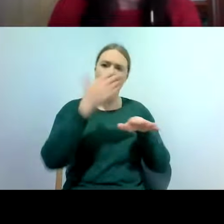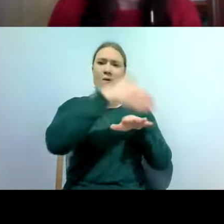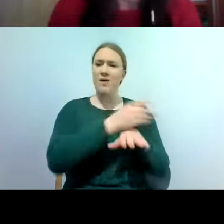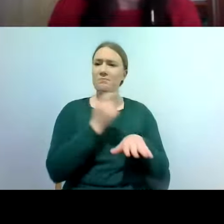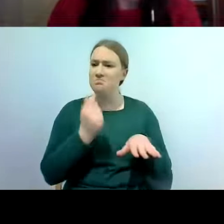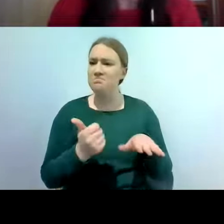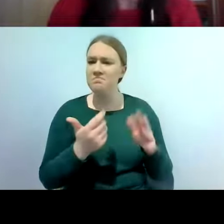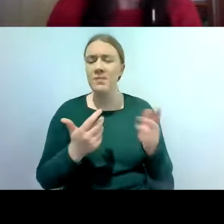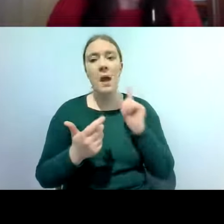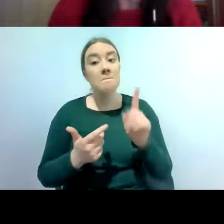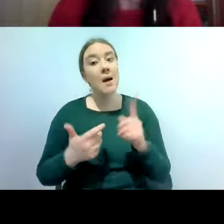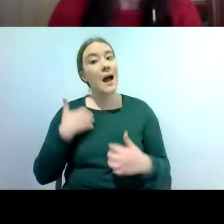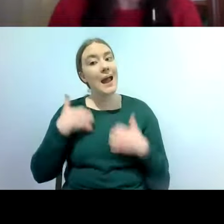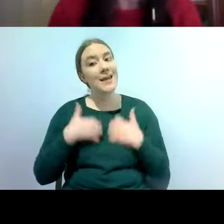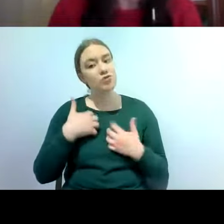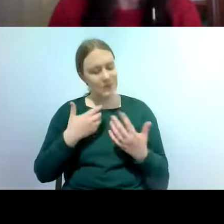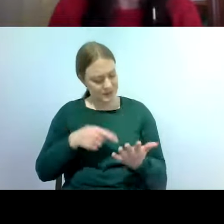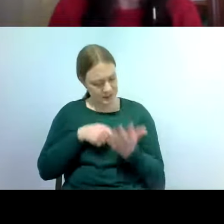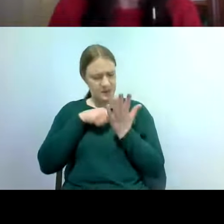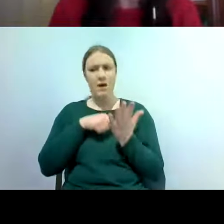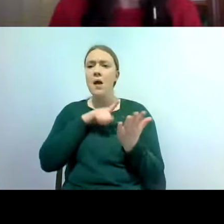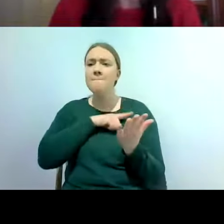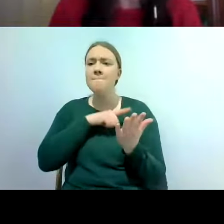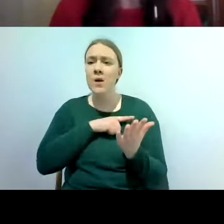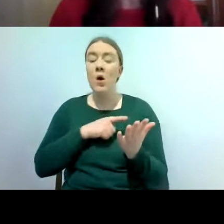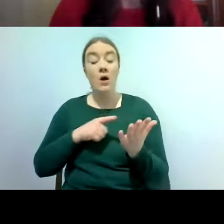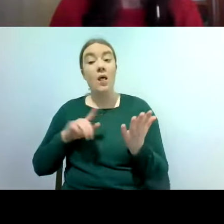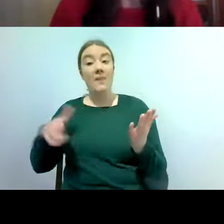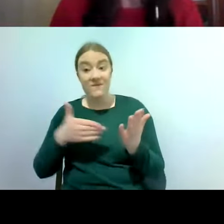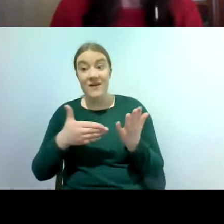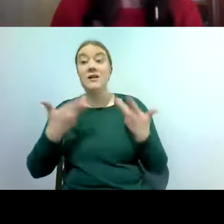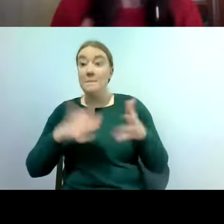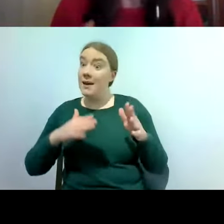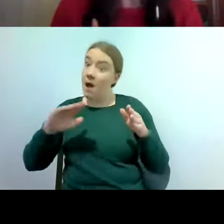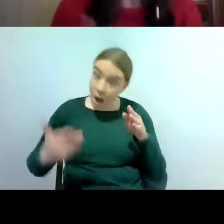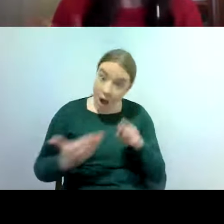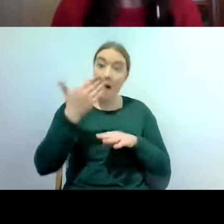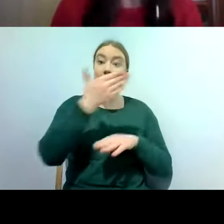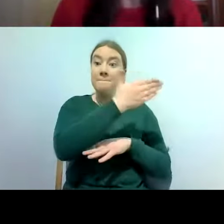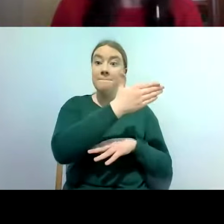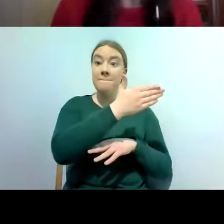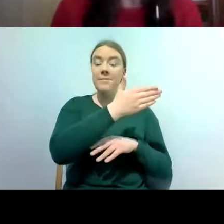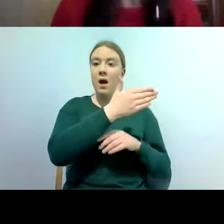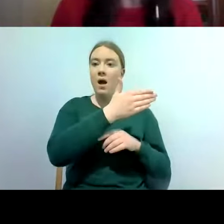but what was interesting was that the fish that did ascend ascended and descended multiple times